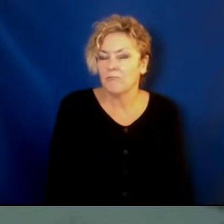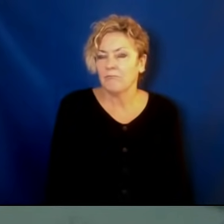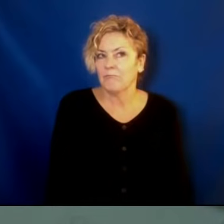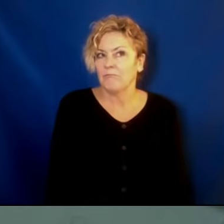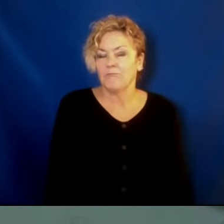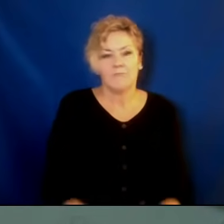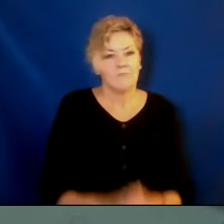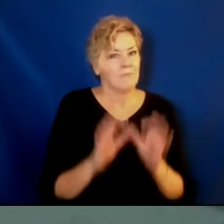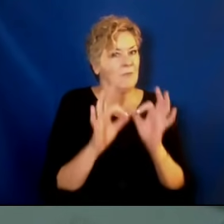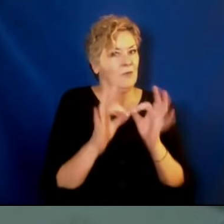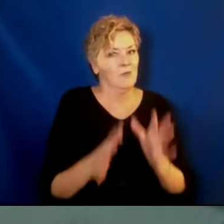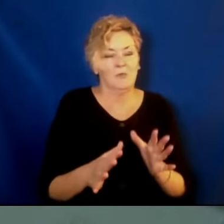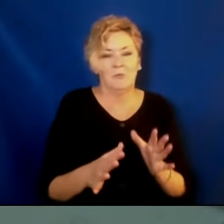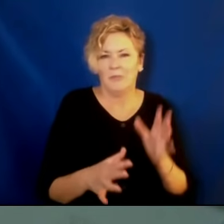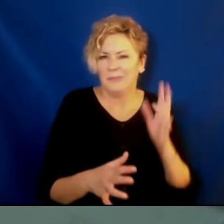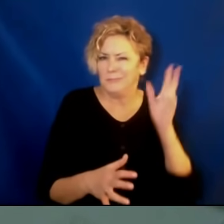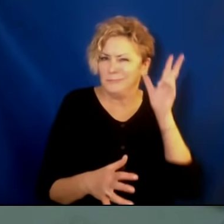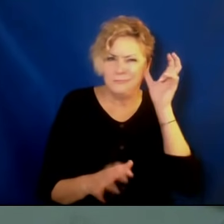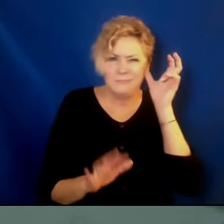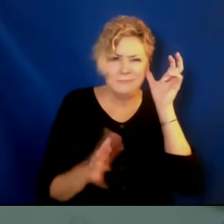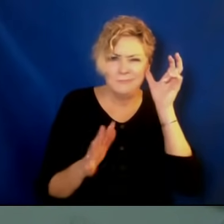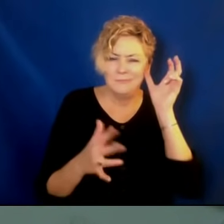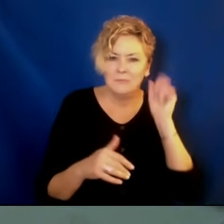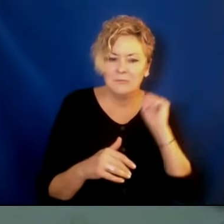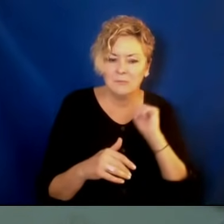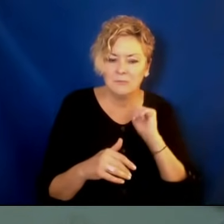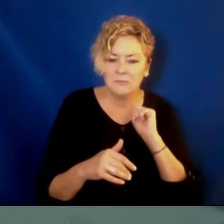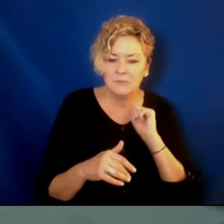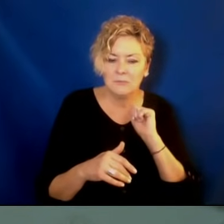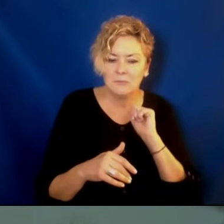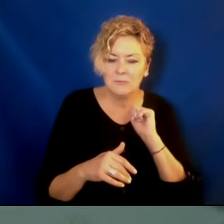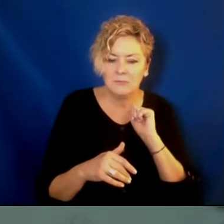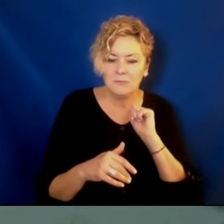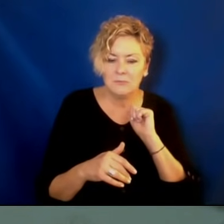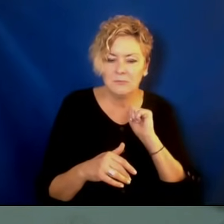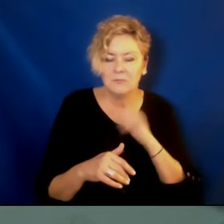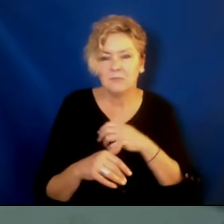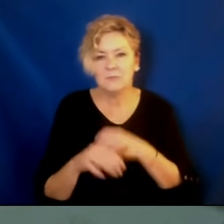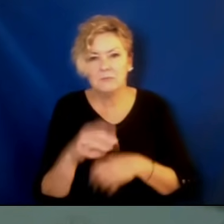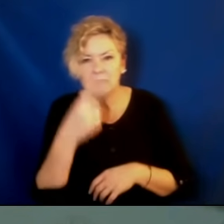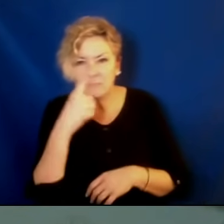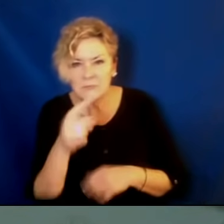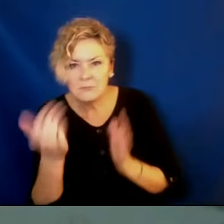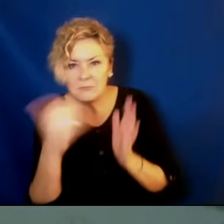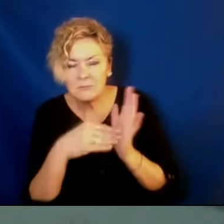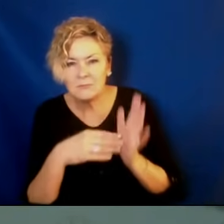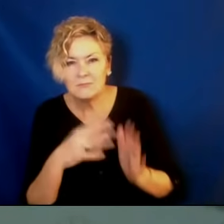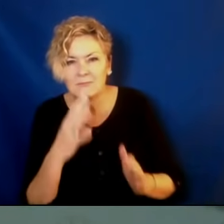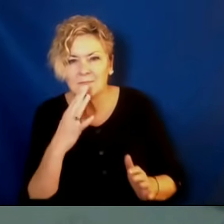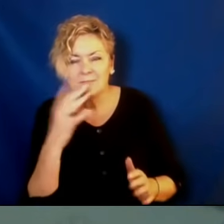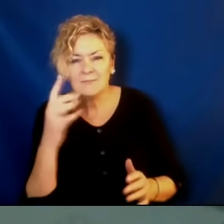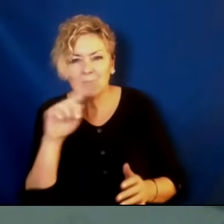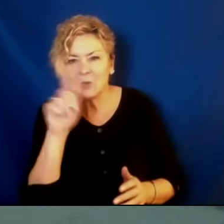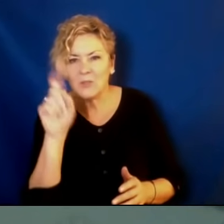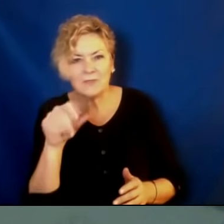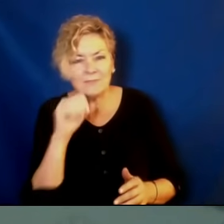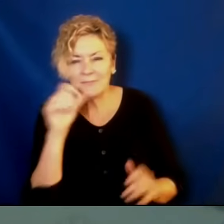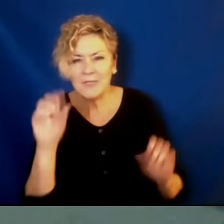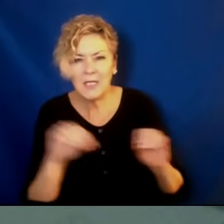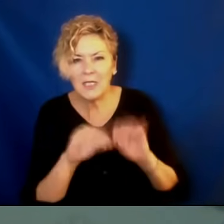Thank you for your time. My question is about how you are planning to further engage youth